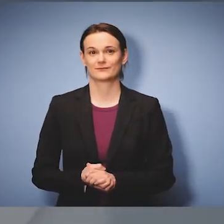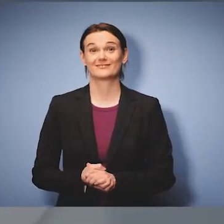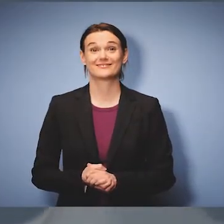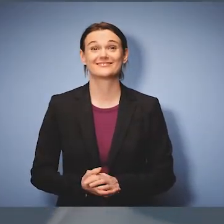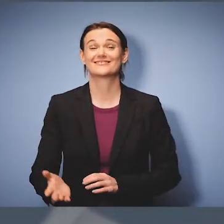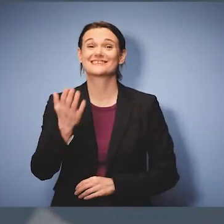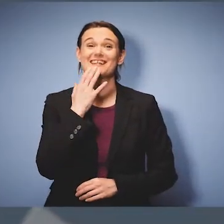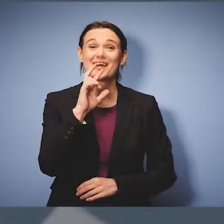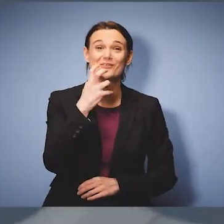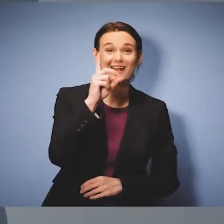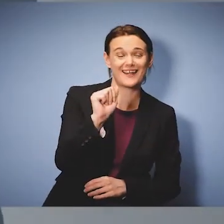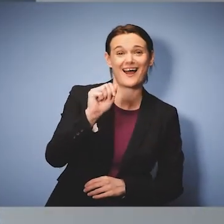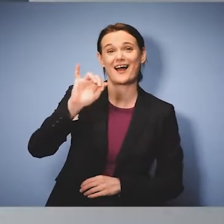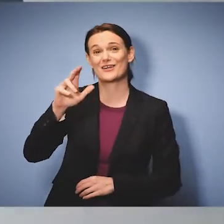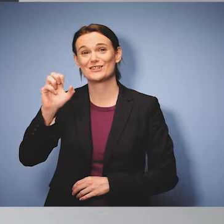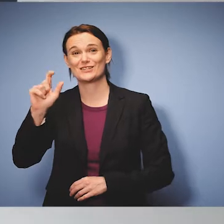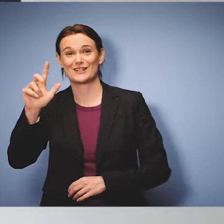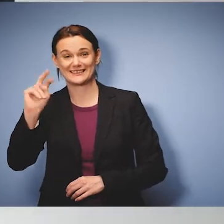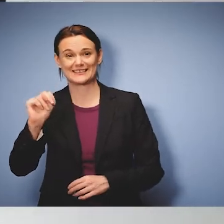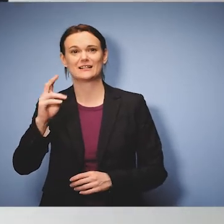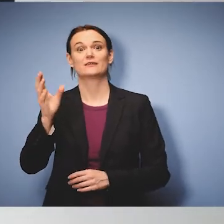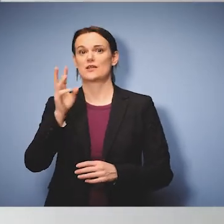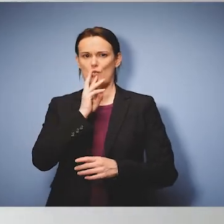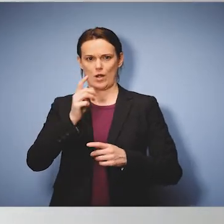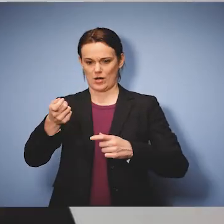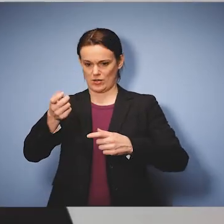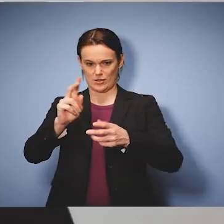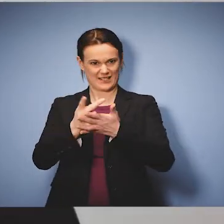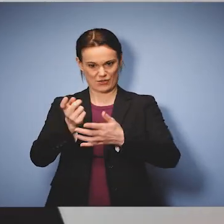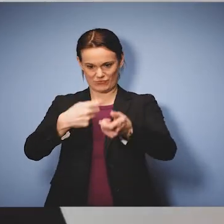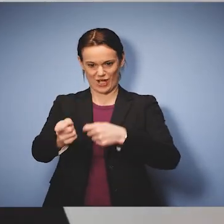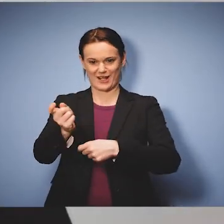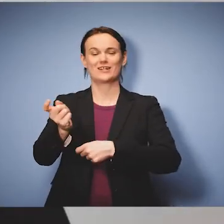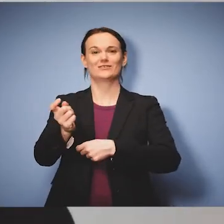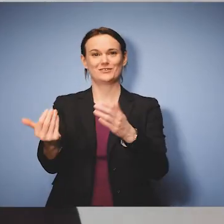Thanks Rhonda and Justin. Installing a new faucet is a great skill to have as well as a nice way to spruce up